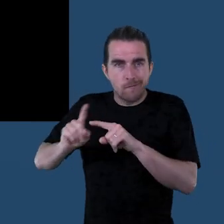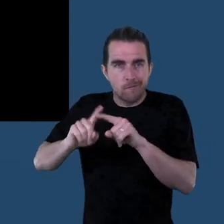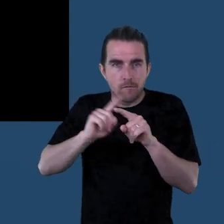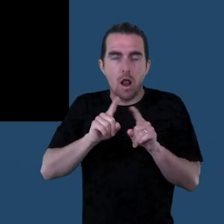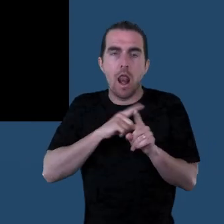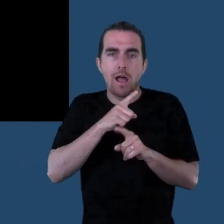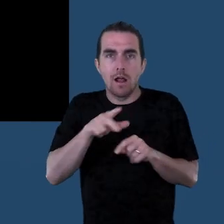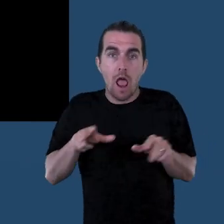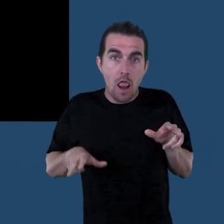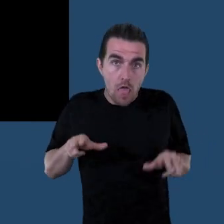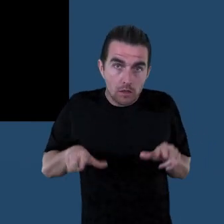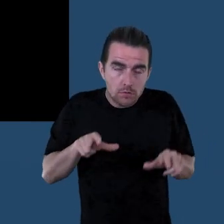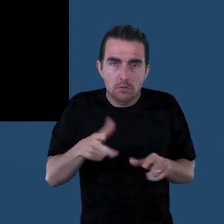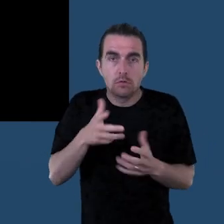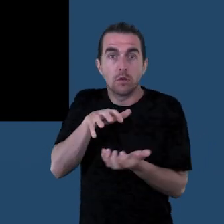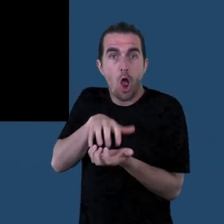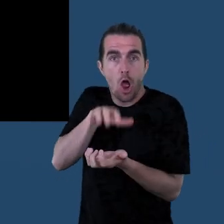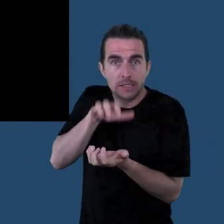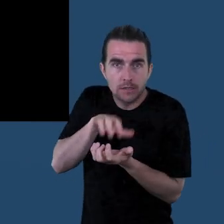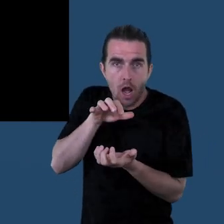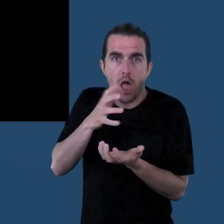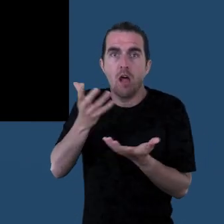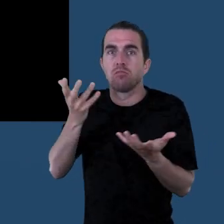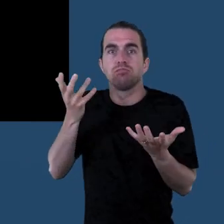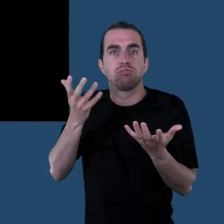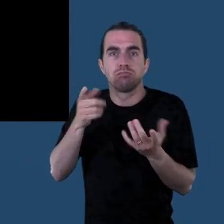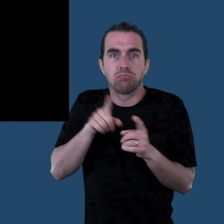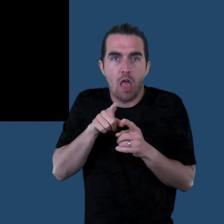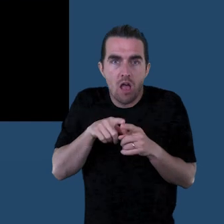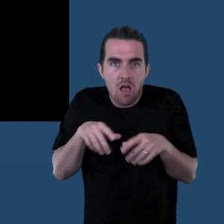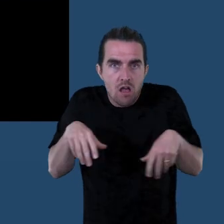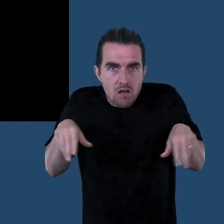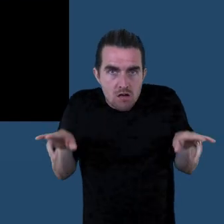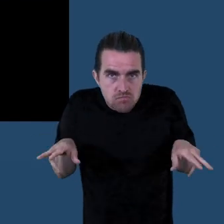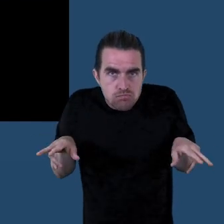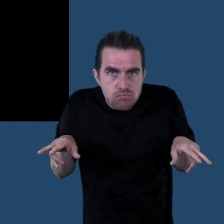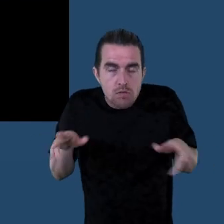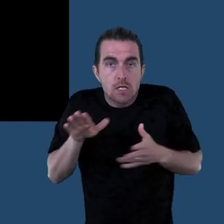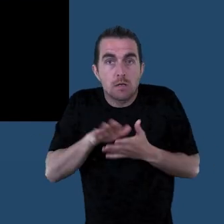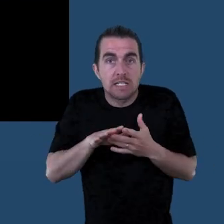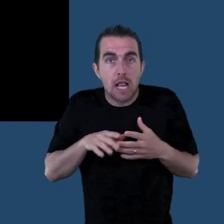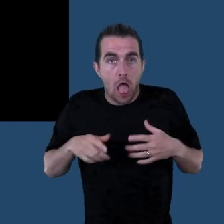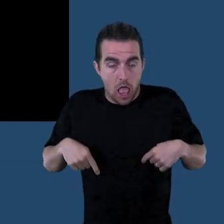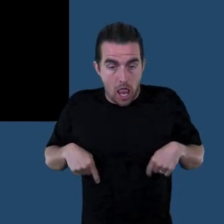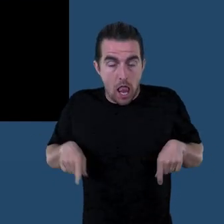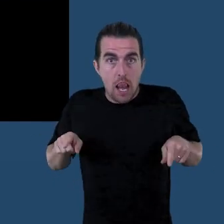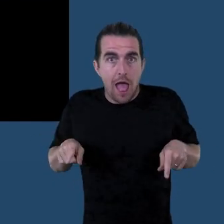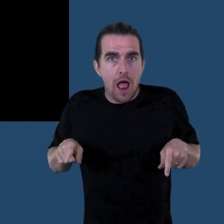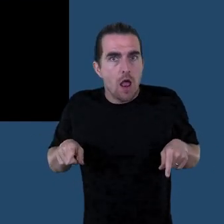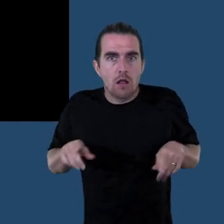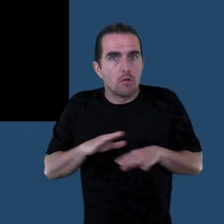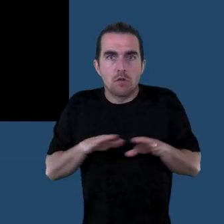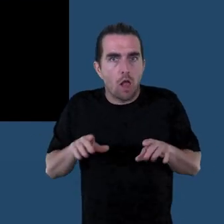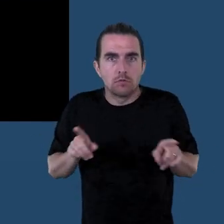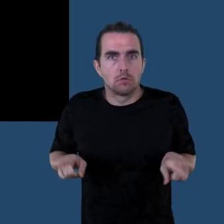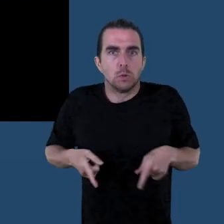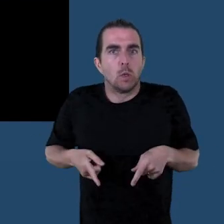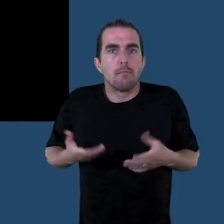like lizards and crocodiles, you'll notice that they have what's called a sprawling gait. That means that their legs and arms are directly out to their sides.